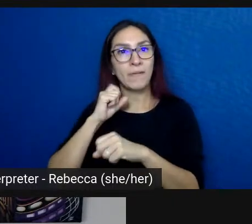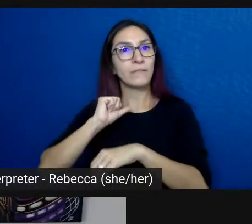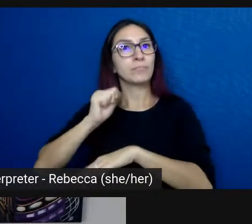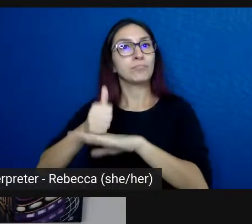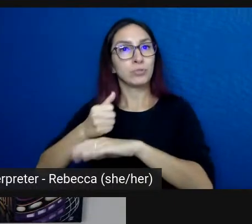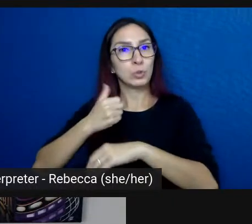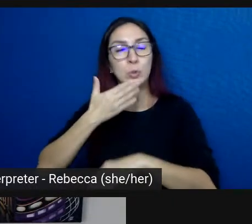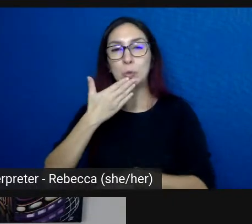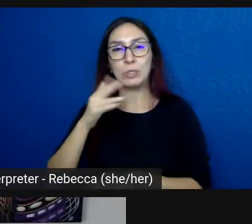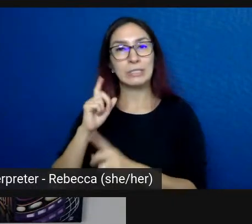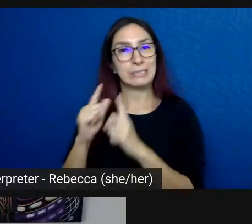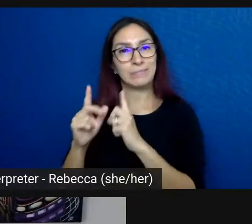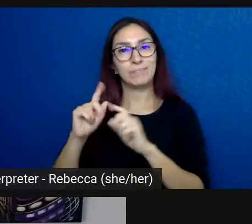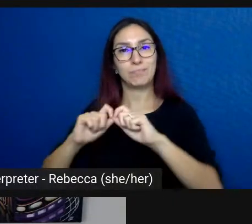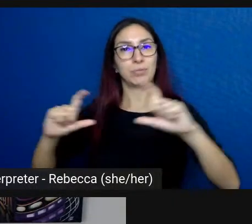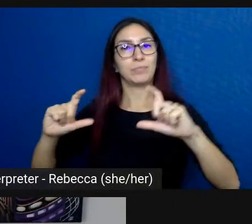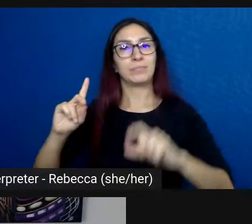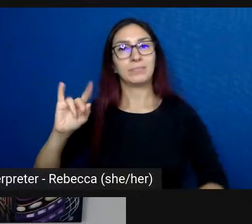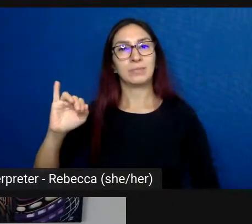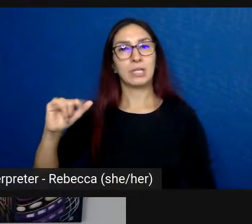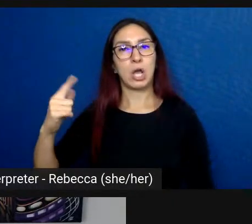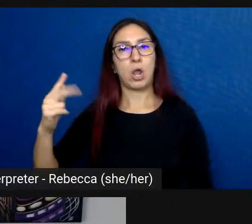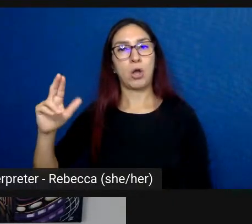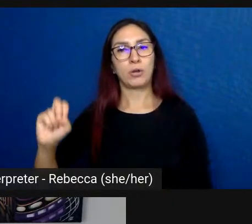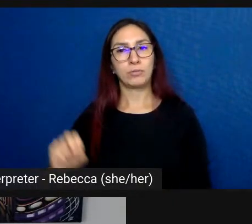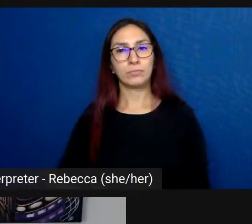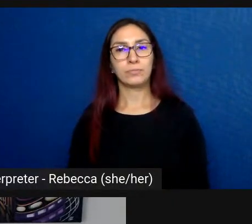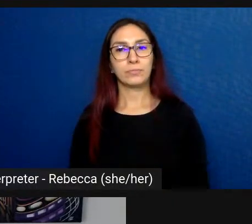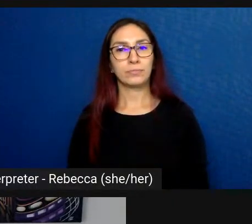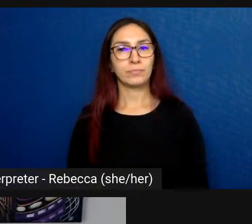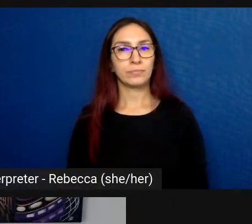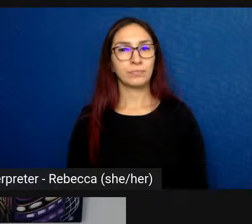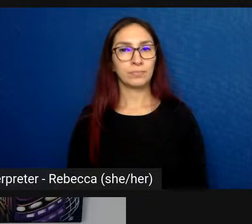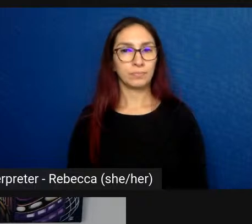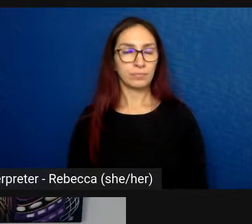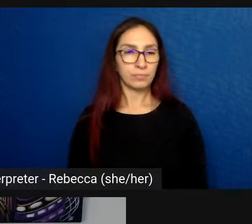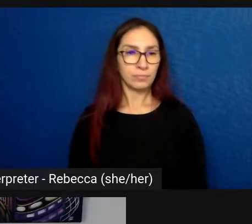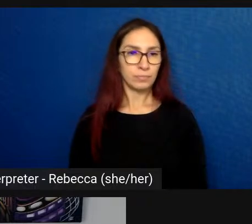Ember chimed in and said that pop up maker does a good job of Dialogs .